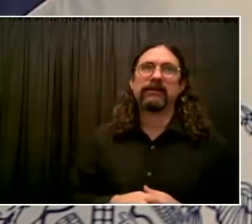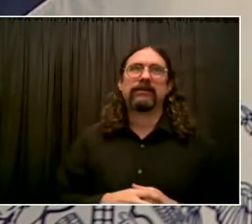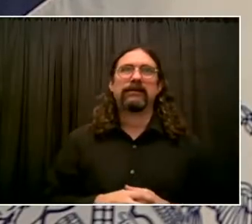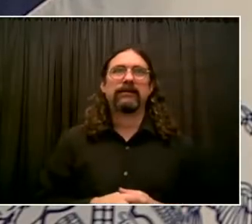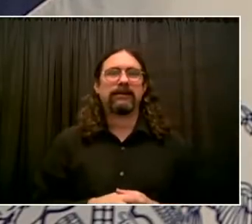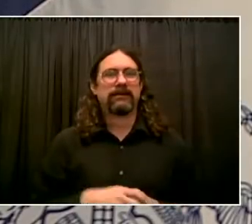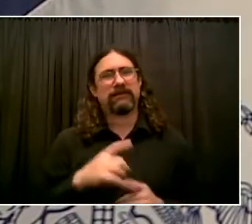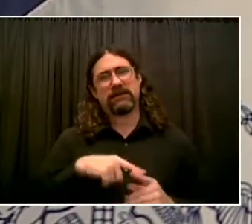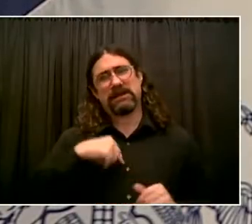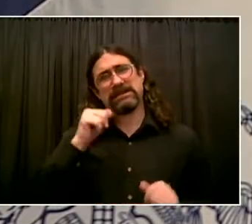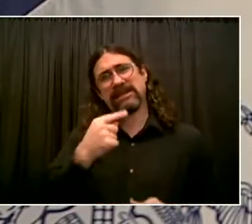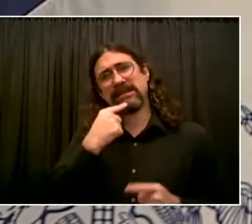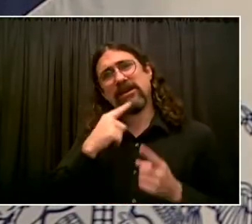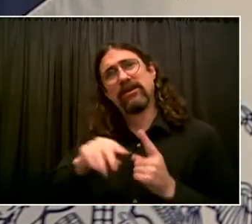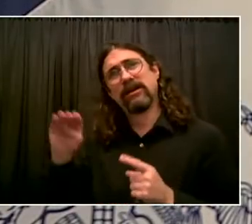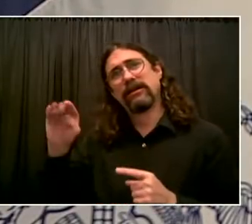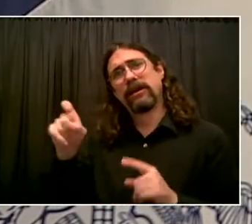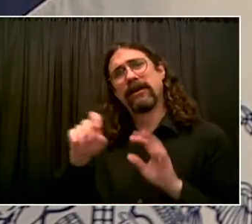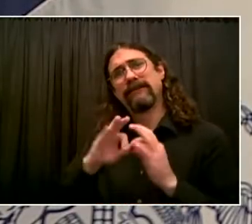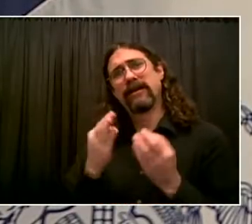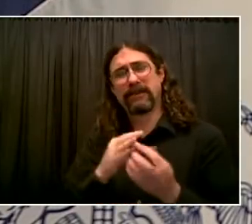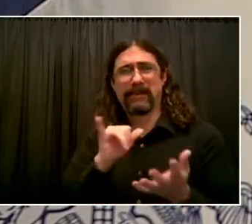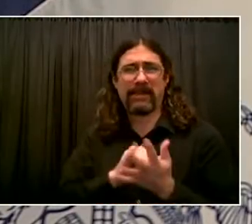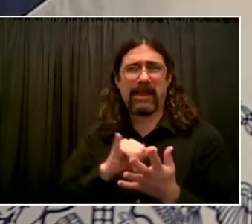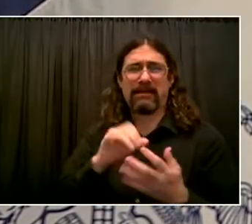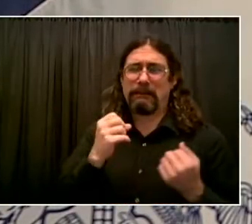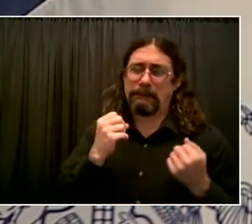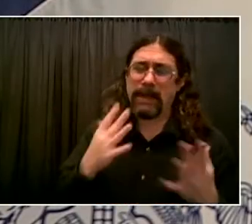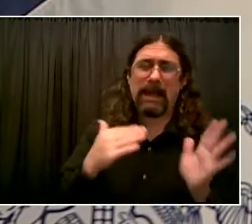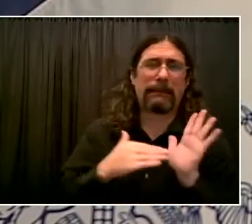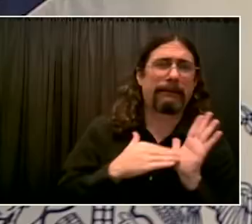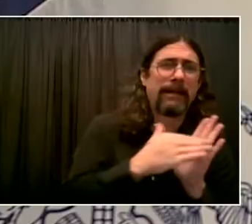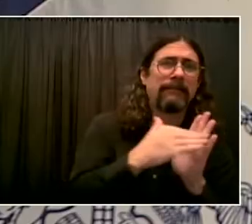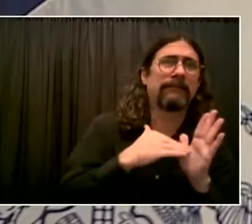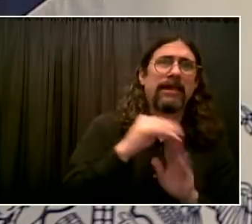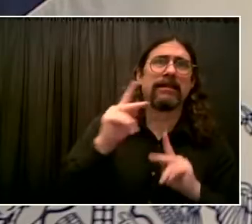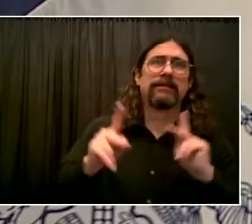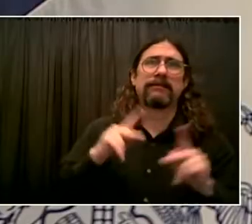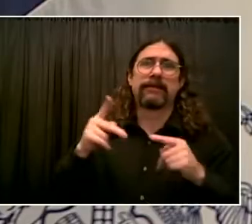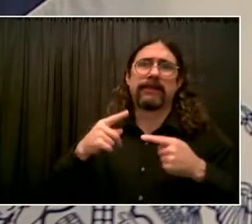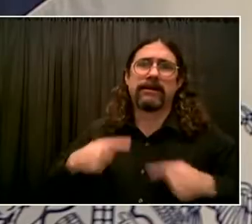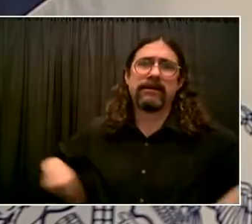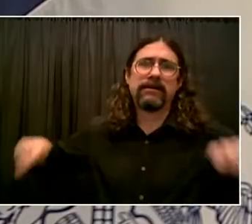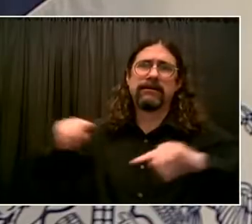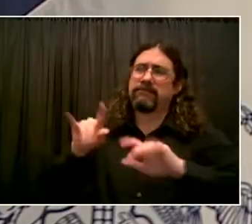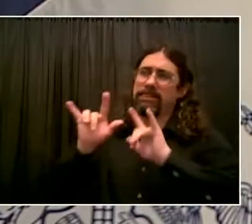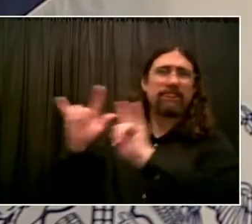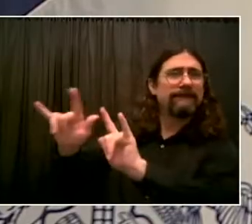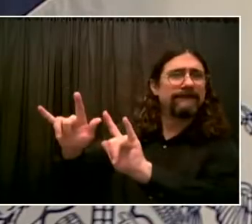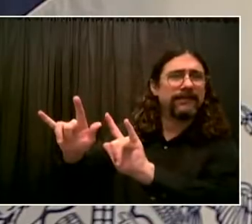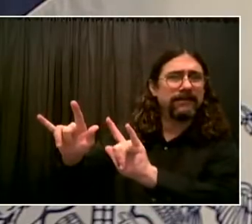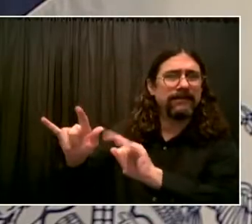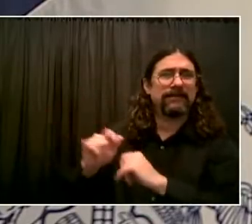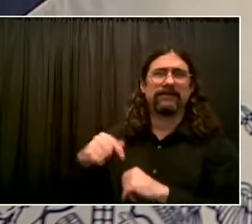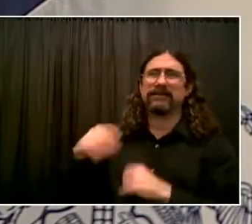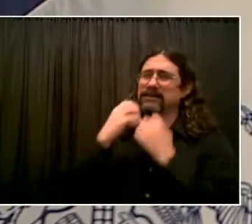TO HIS MFAI, LYI WILL SAY THERE ARE MILLIONS OF PEOPLE IN NEW YORK CITY AND AROUND THE COUNTRY WHO LOVE YOU AN CDARE ABOUT YOU AND EMBRACE YOU, WHO